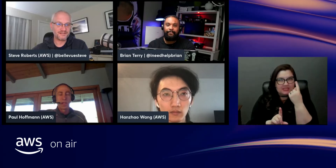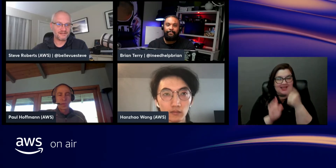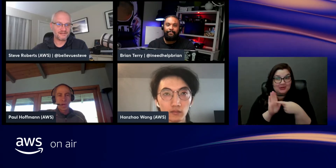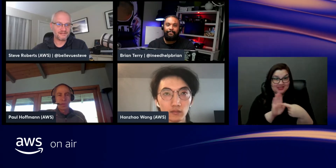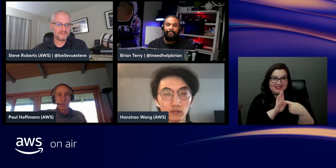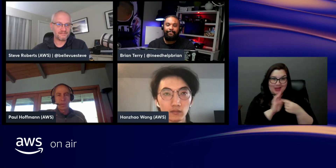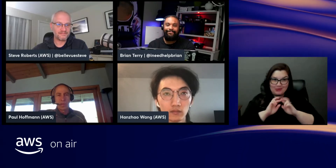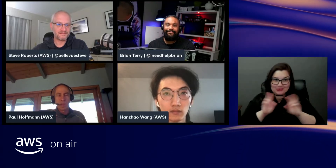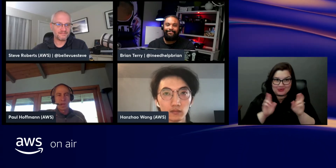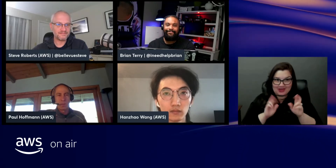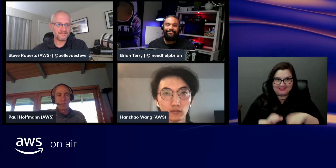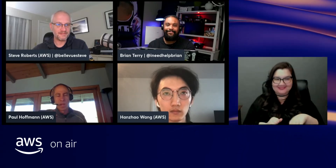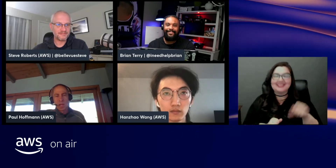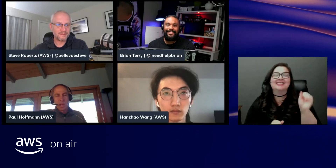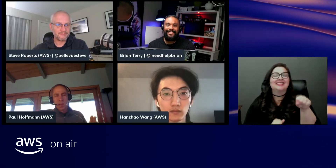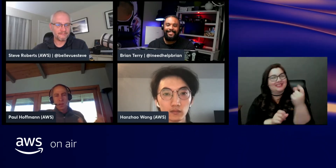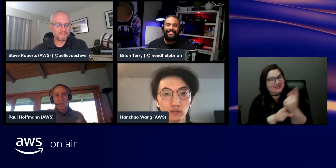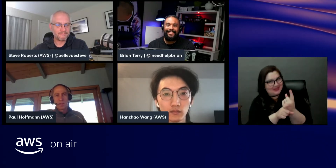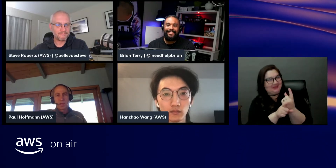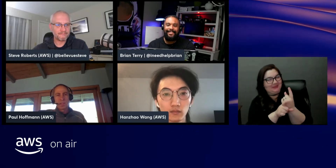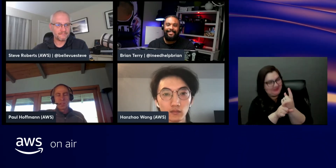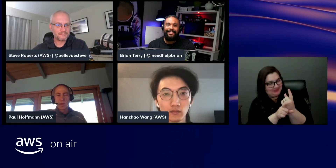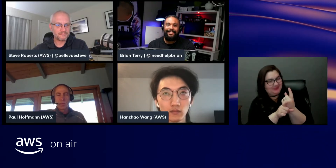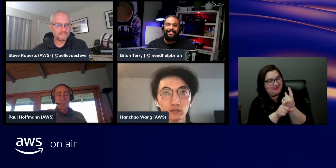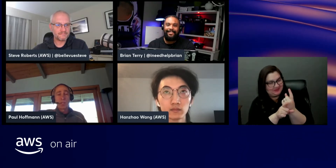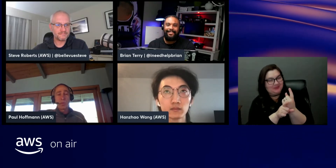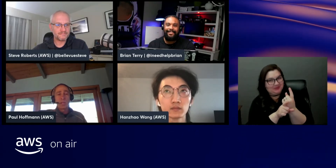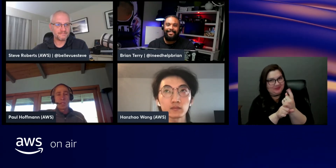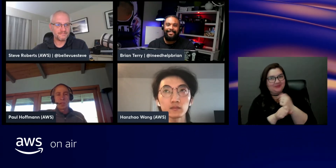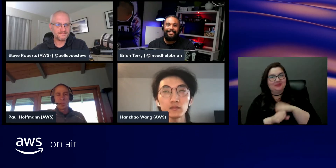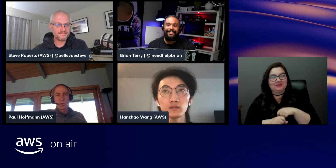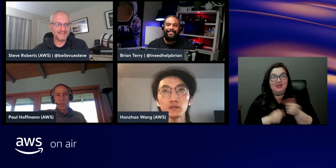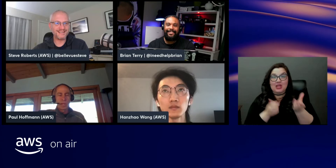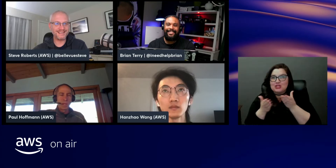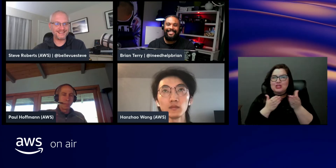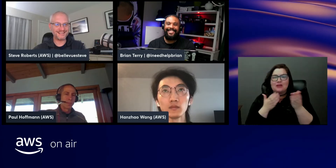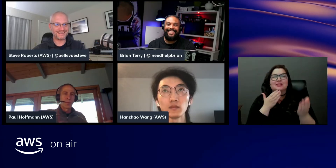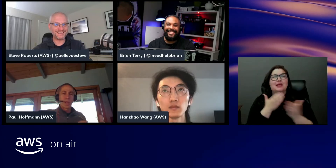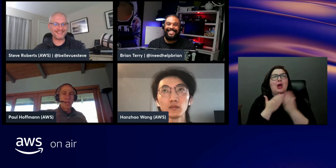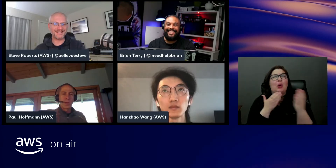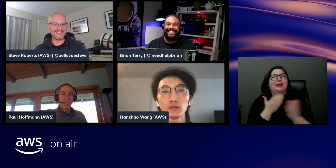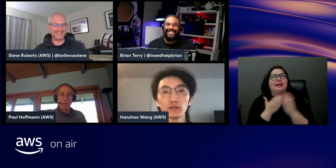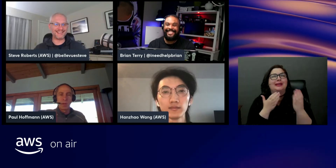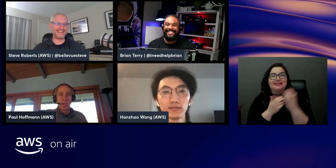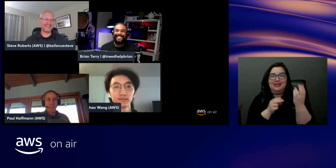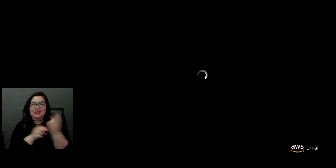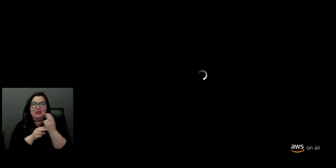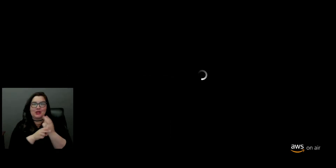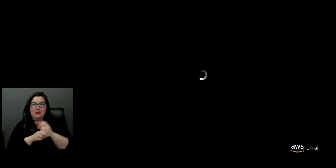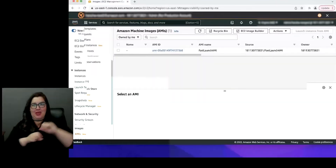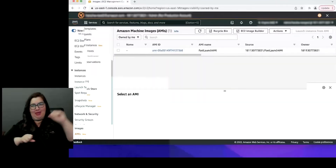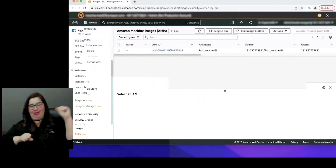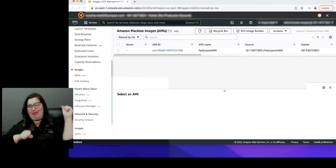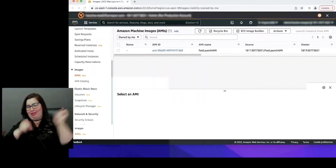That's right, this service is so easy to use. We threw together a demo last night.